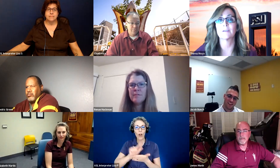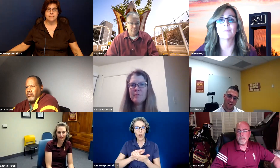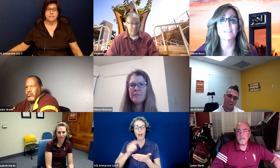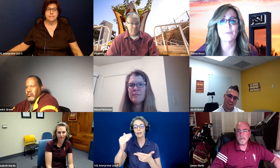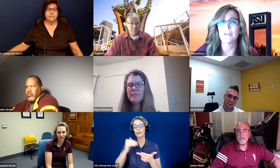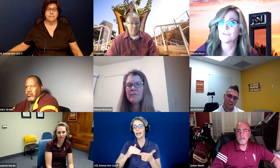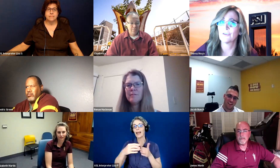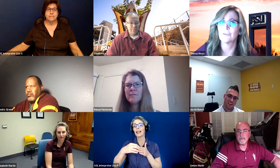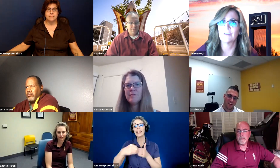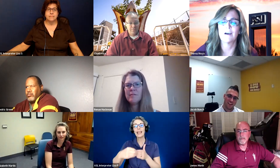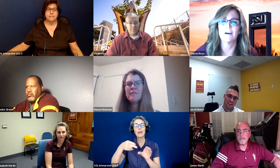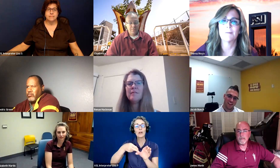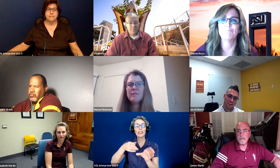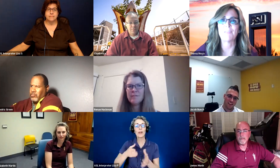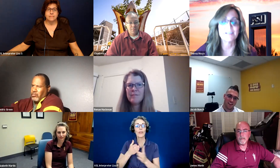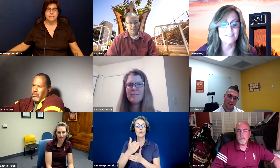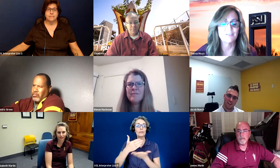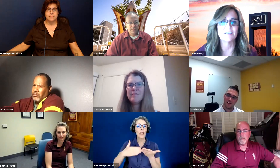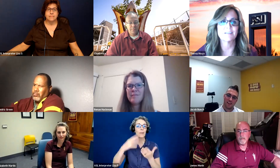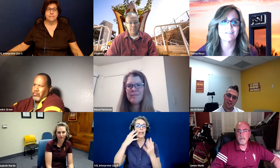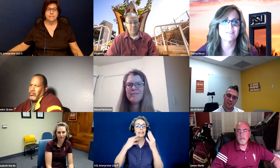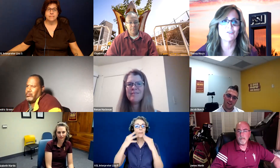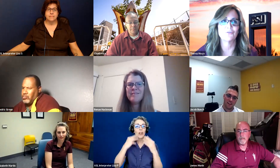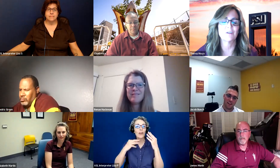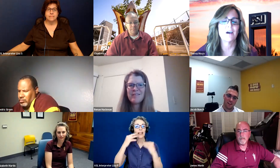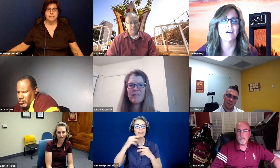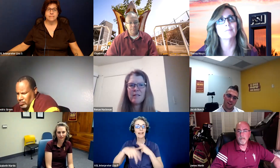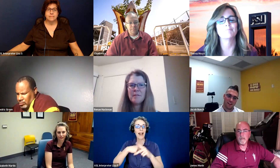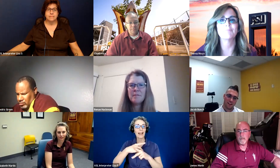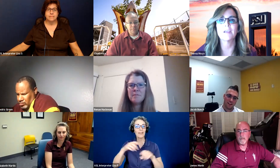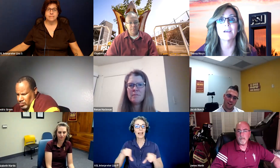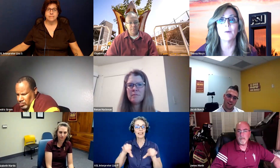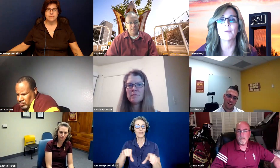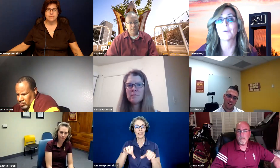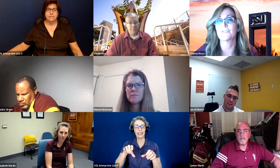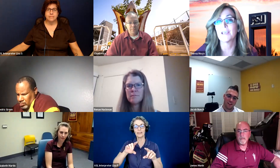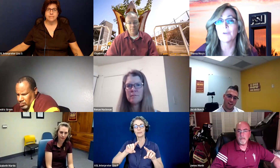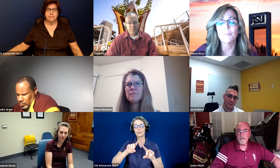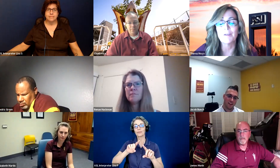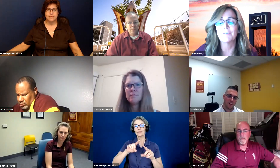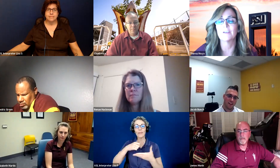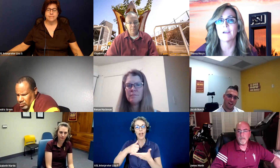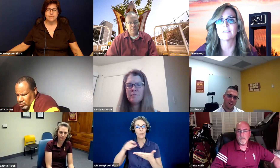some experiential activities to help them understand what it might feel like